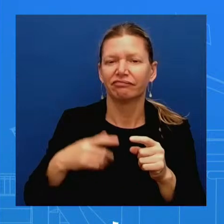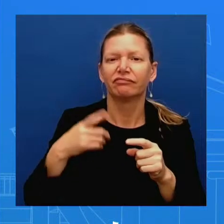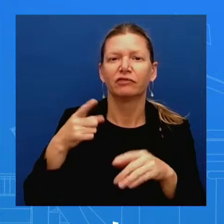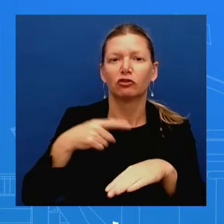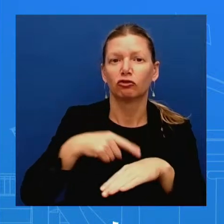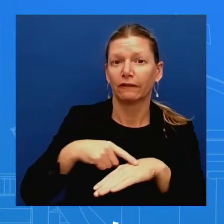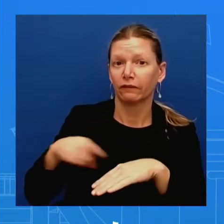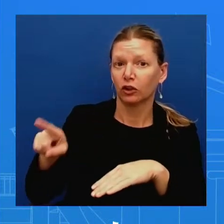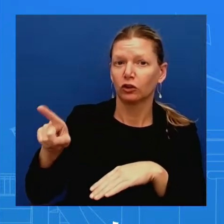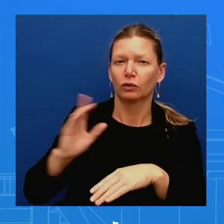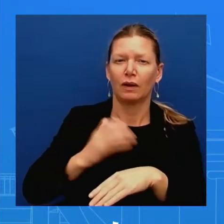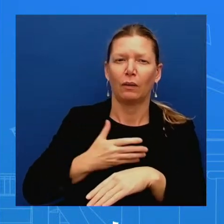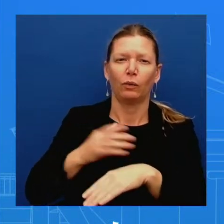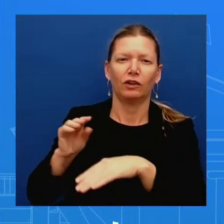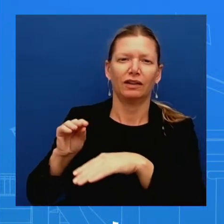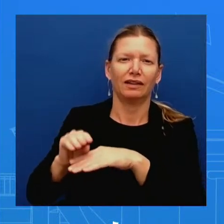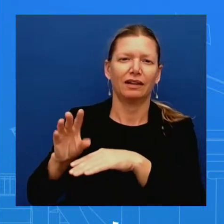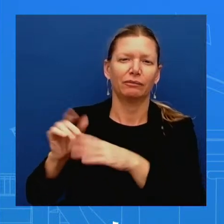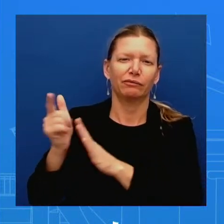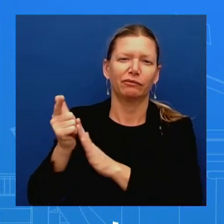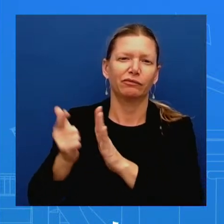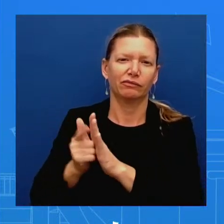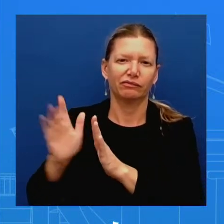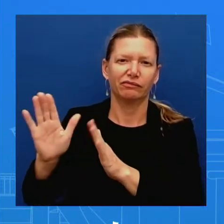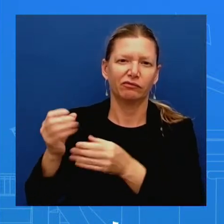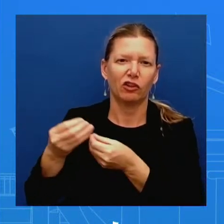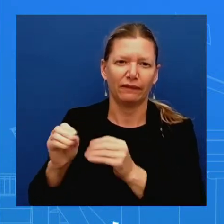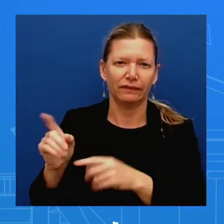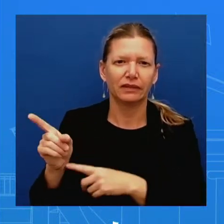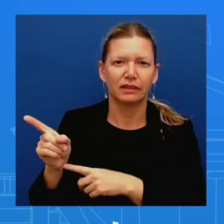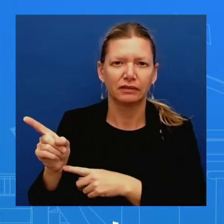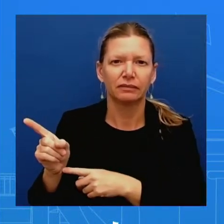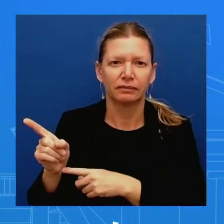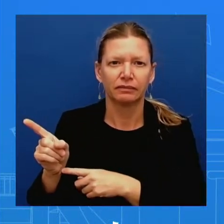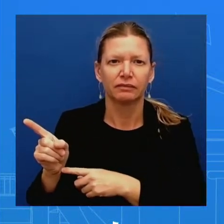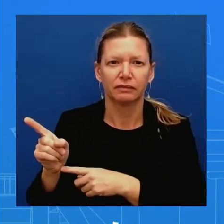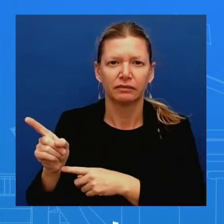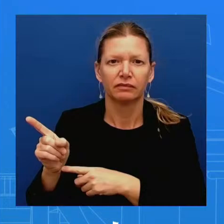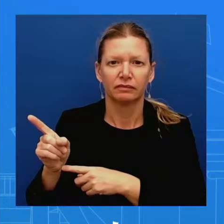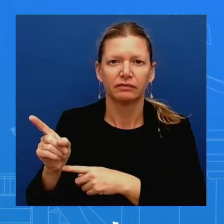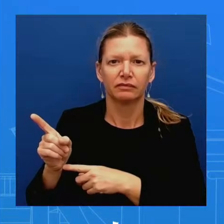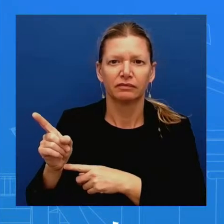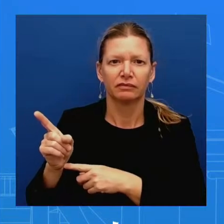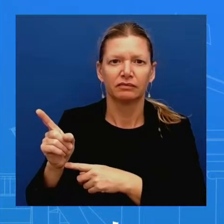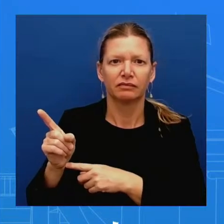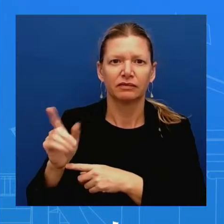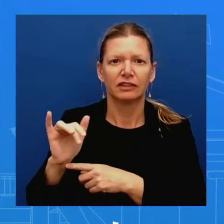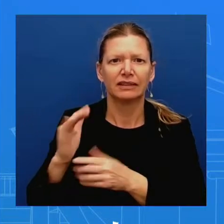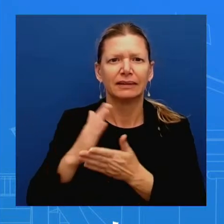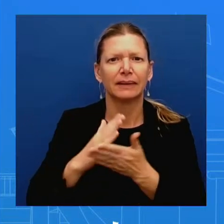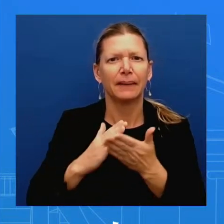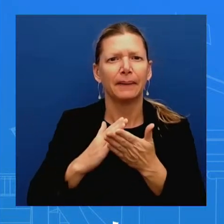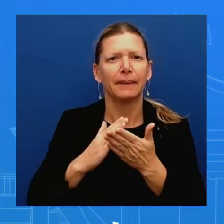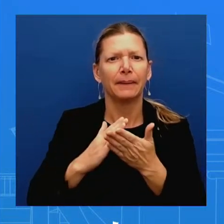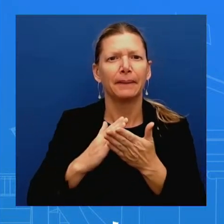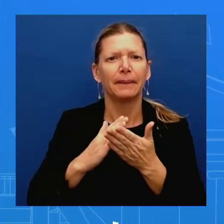took very seriously on behalf of the -- obviously, at the request of the Attorney General. And that's how this decision was made.